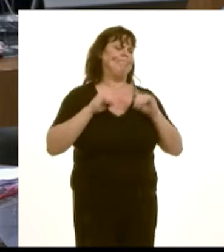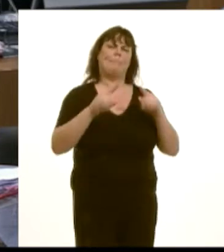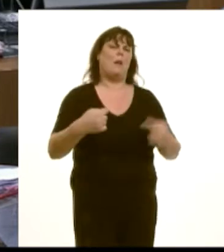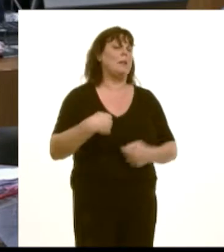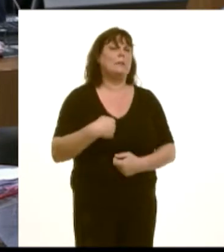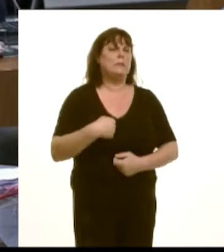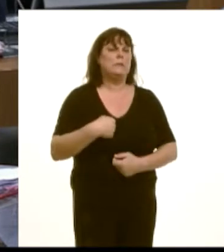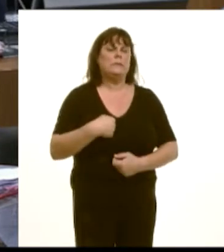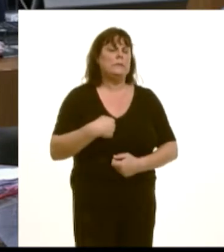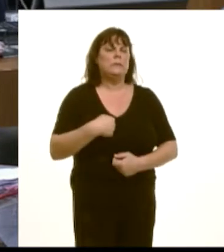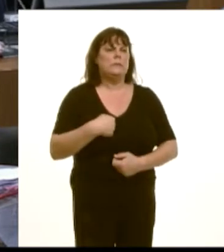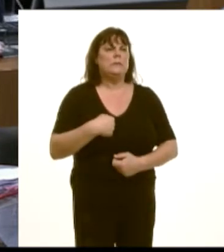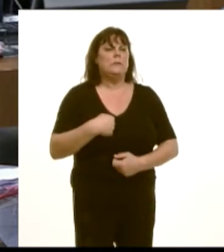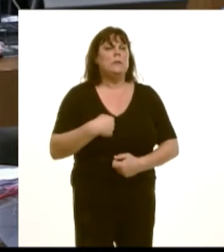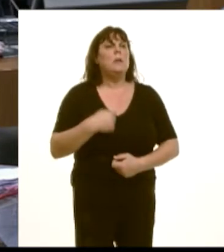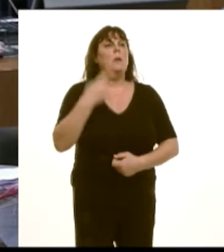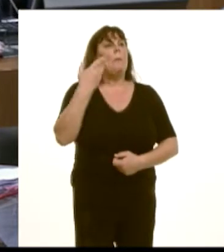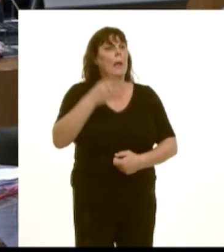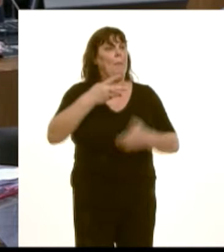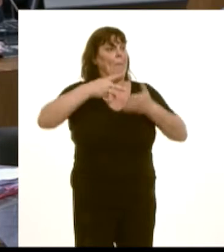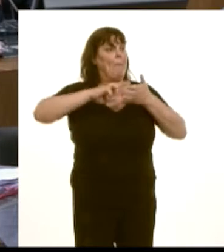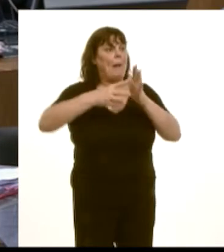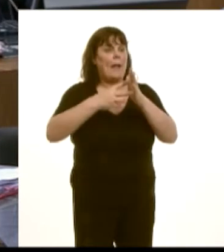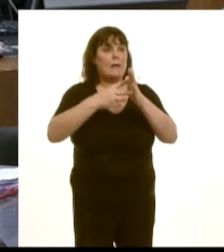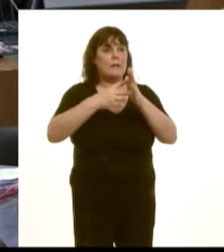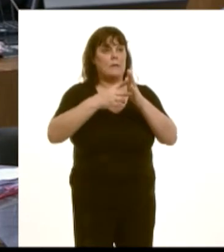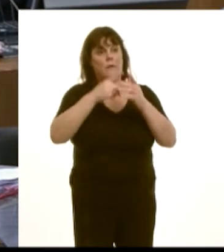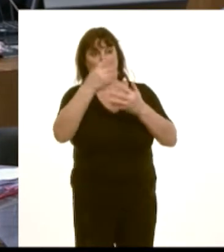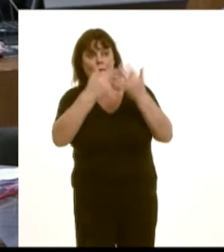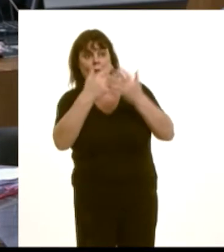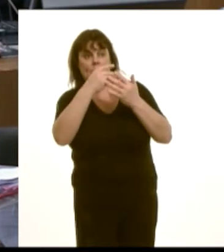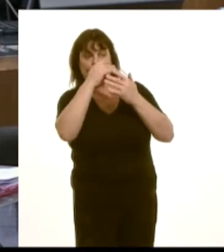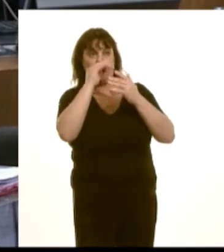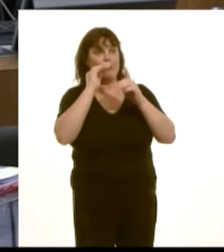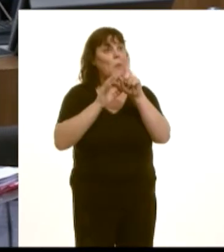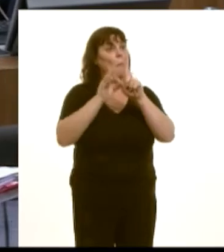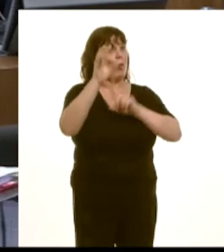as the Member has mentioned, to improve those figures substantially. I will ask the Minister